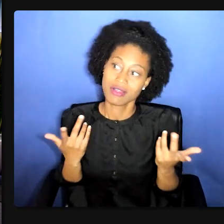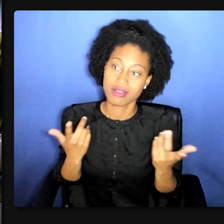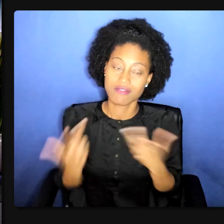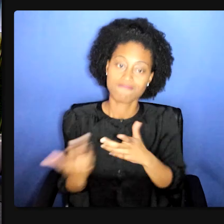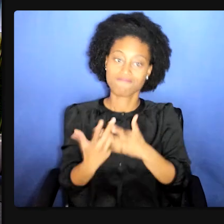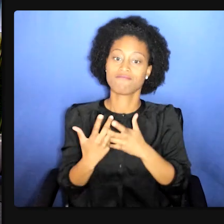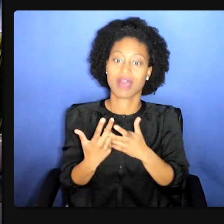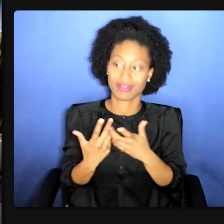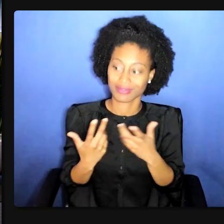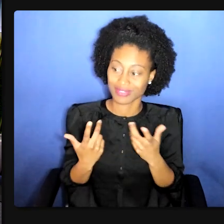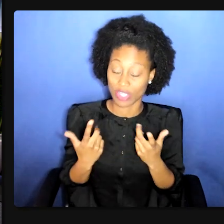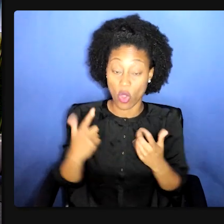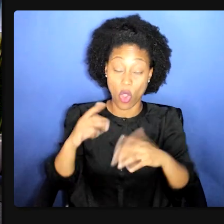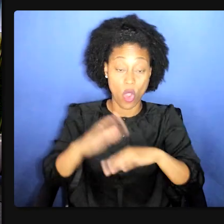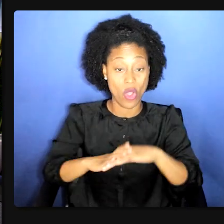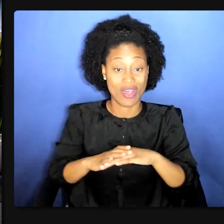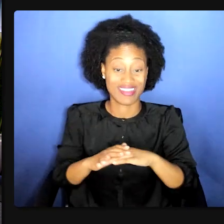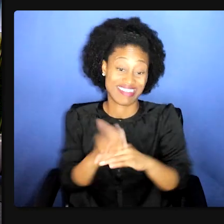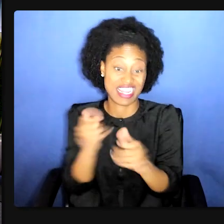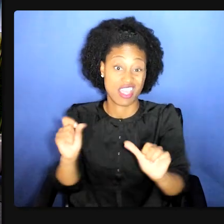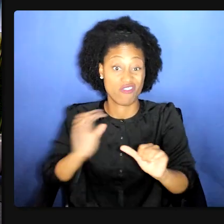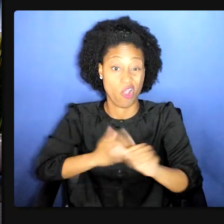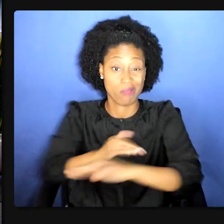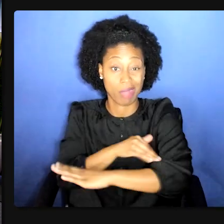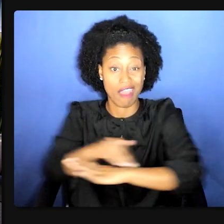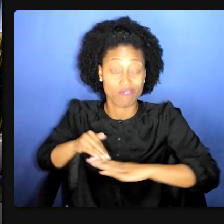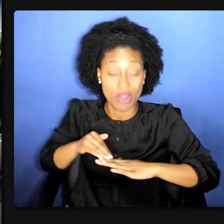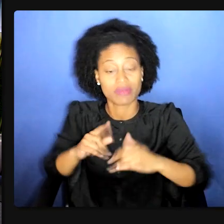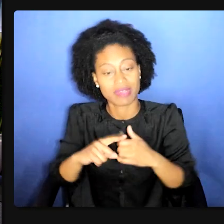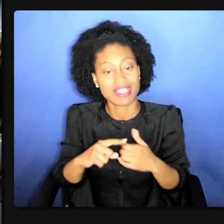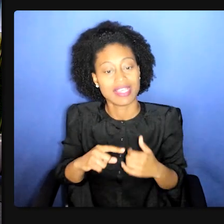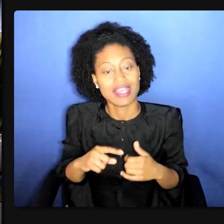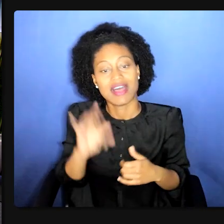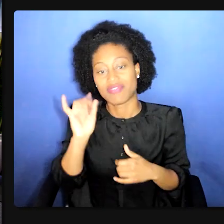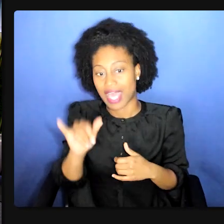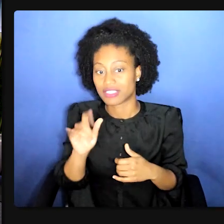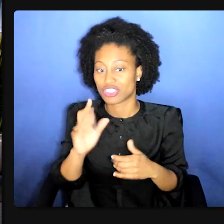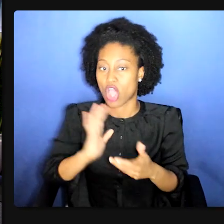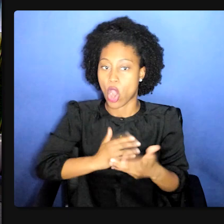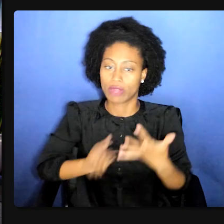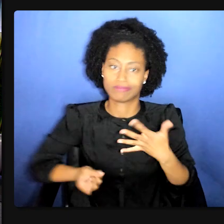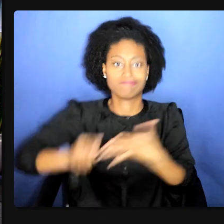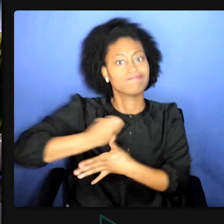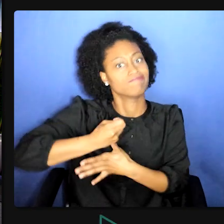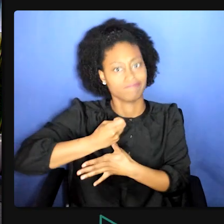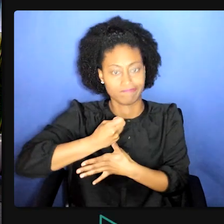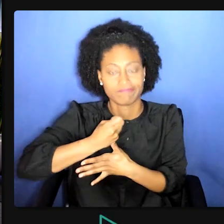on other platforms so it's definitely one of the foremost things that we are considering and